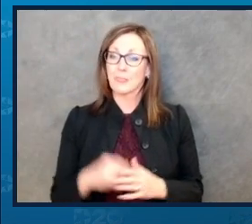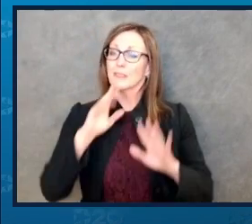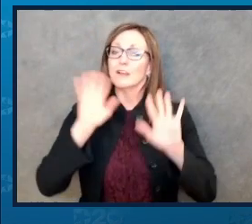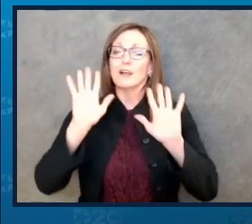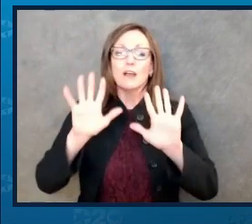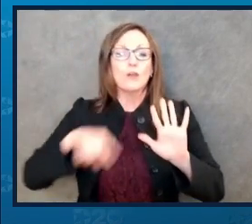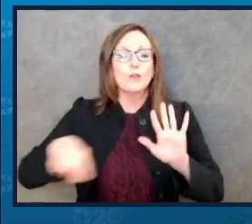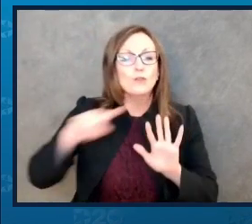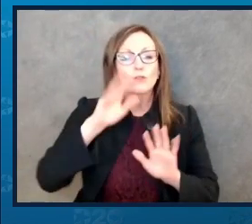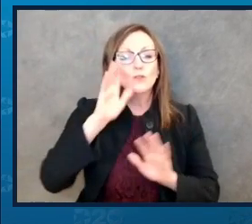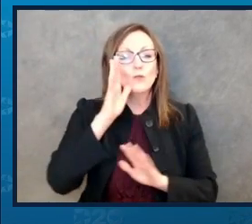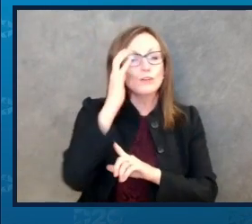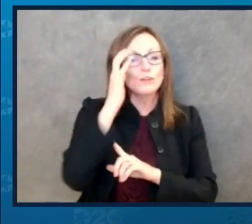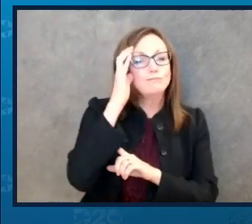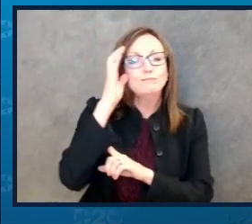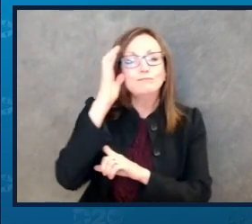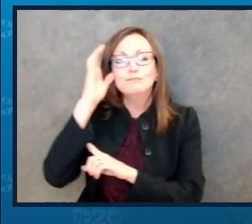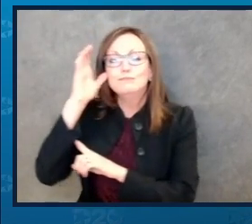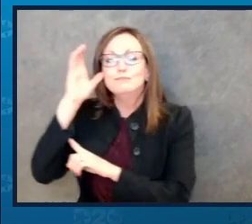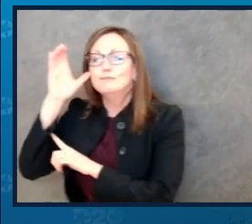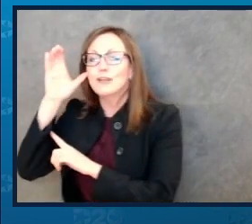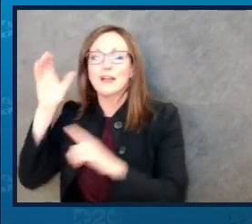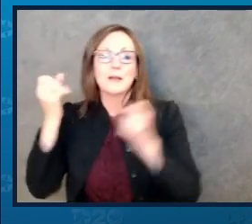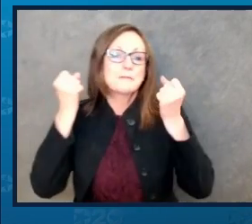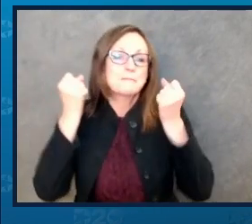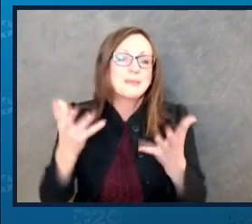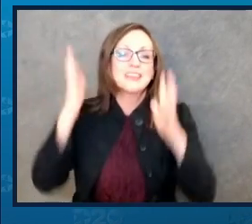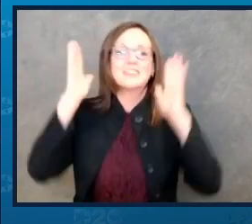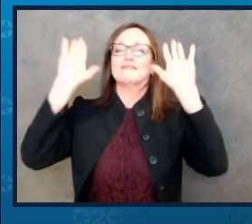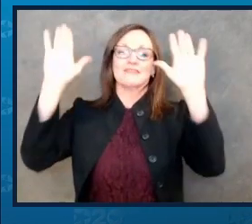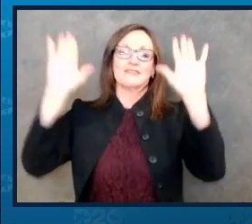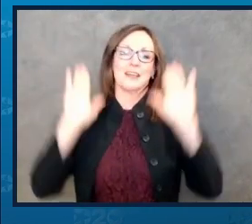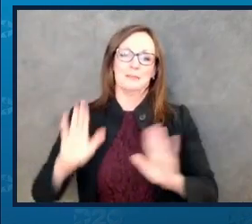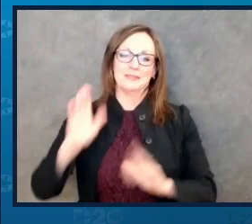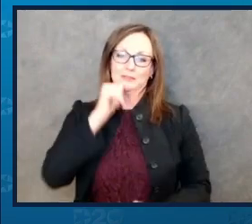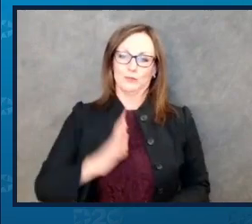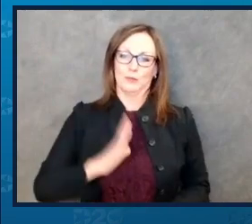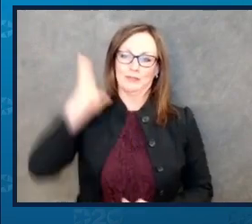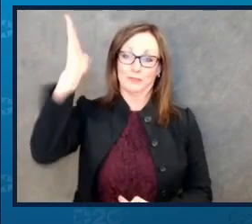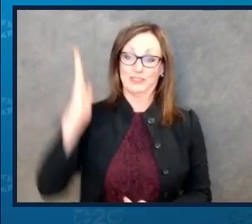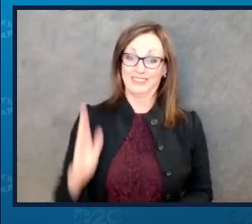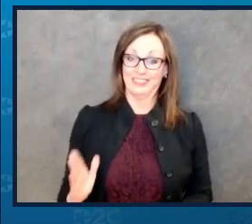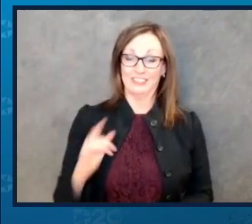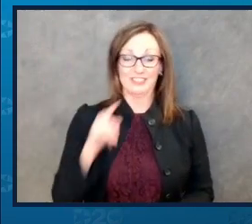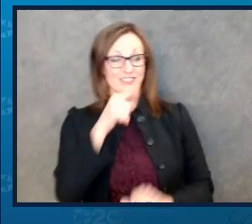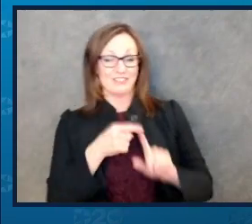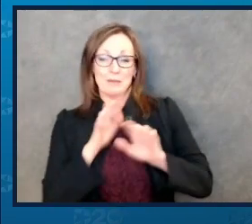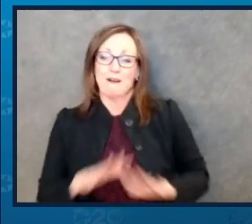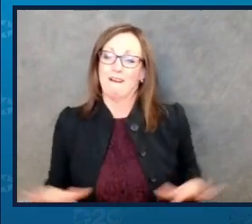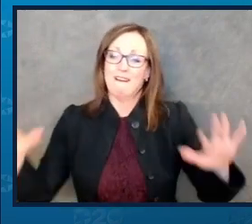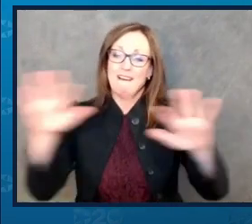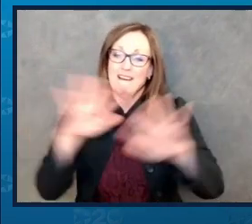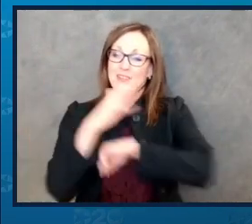WHO ARE WORKING TO BUILD THAT